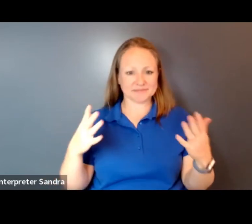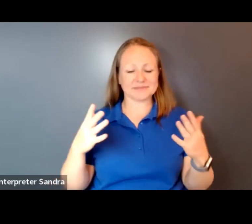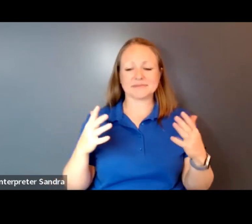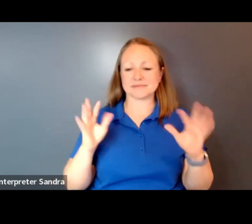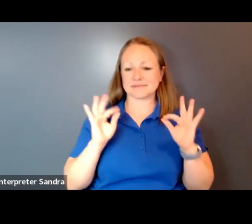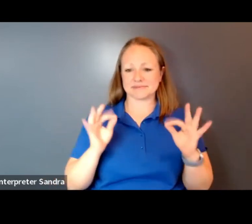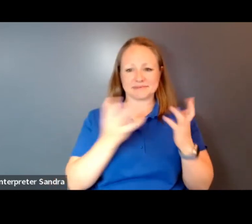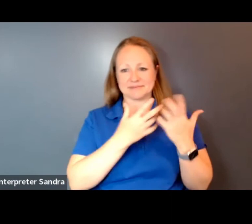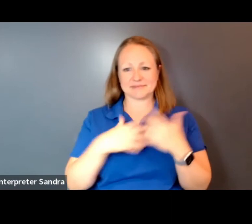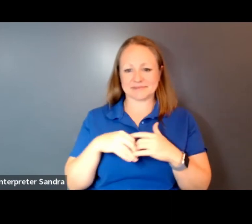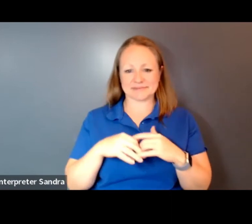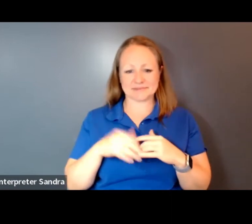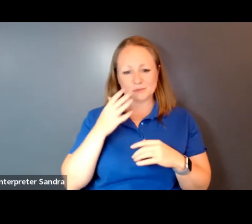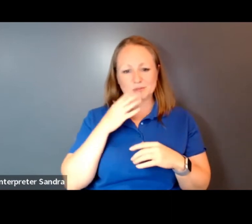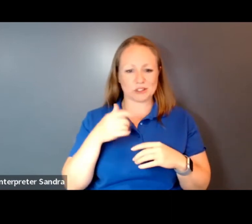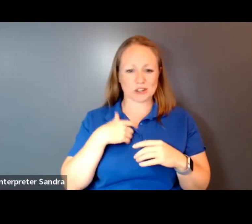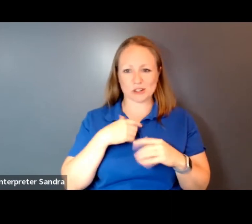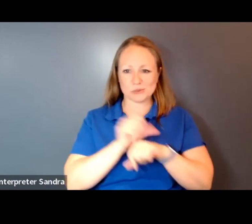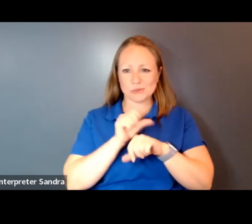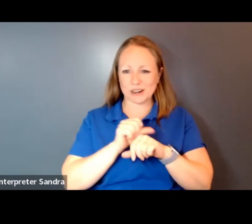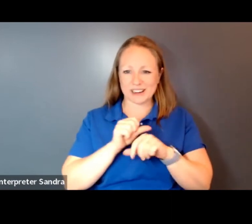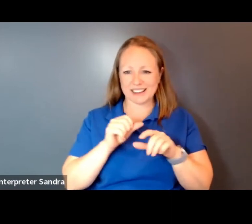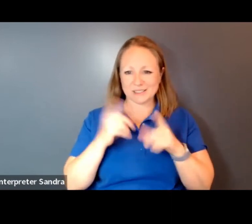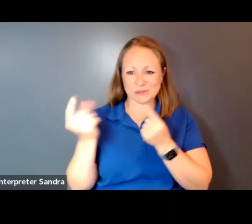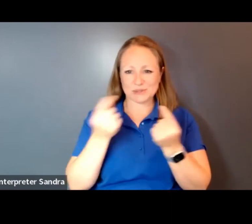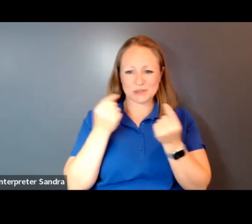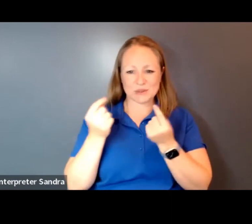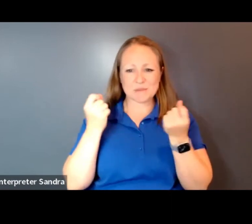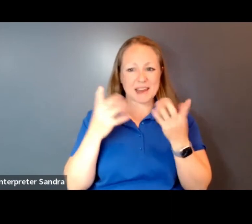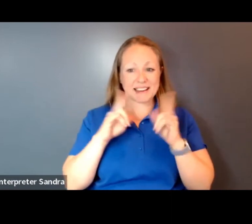That's, I love it when it works like that. It doesn't always I